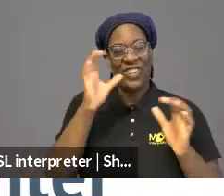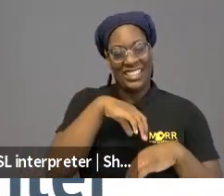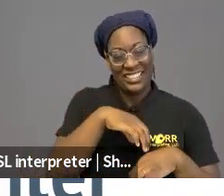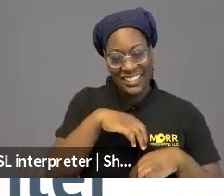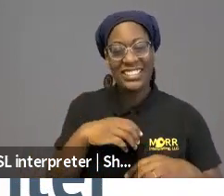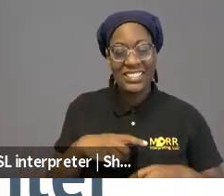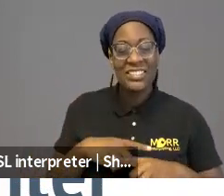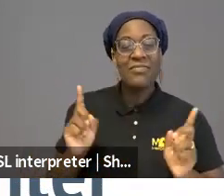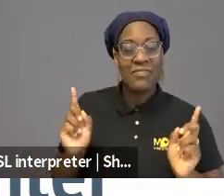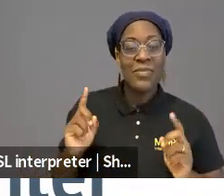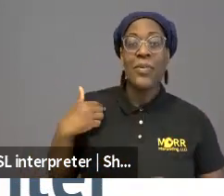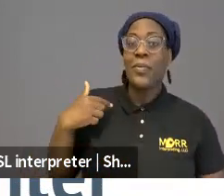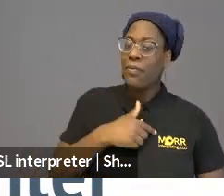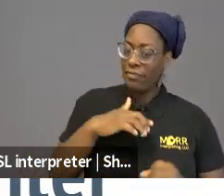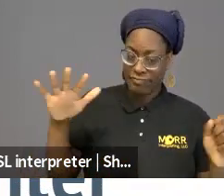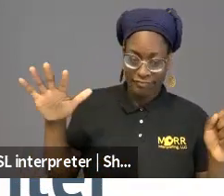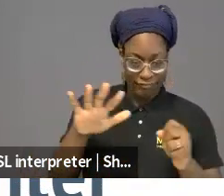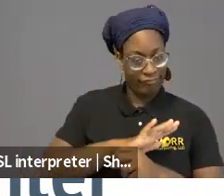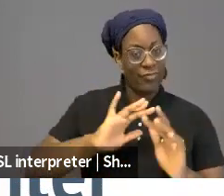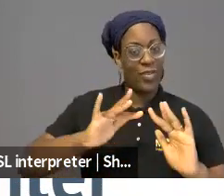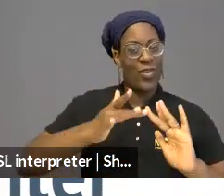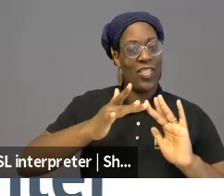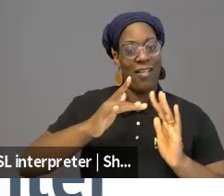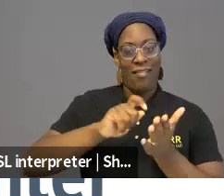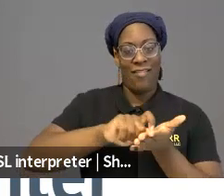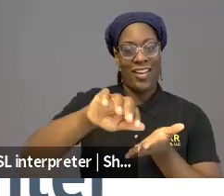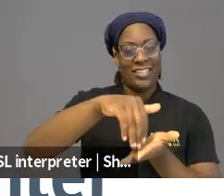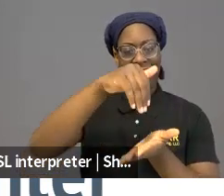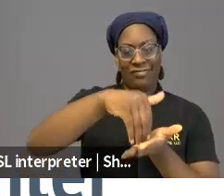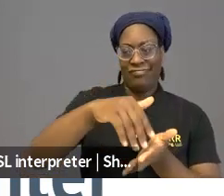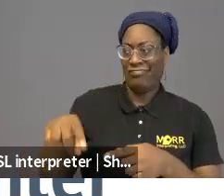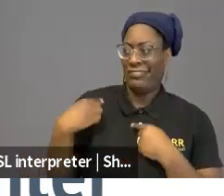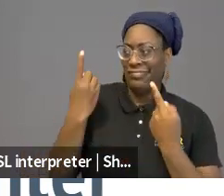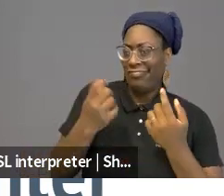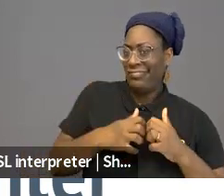We are an entirely online writing center and have been ever since our inception, serving an online